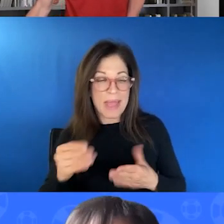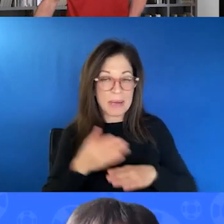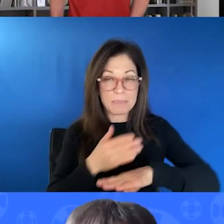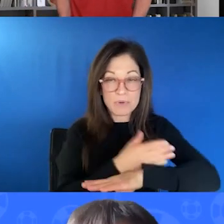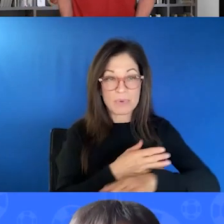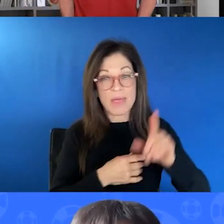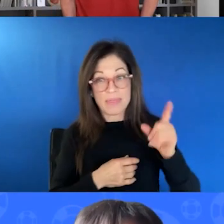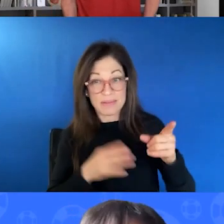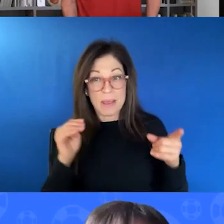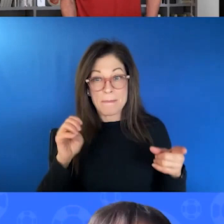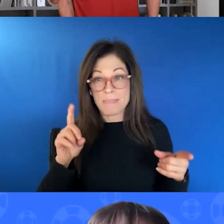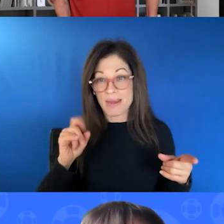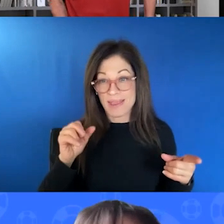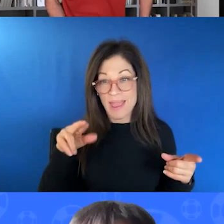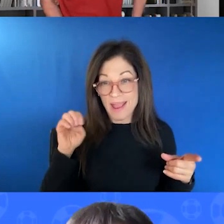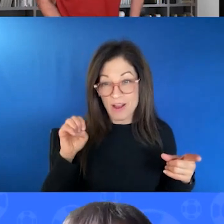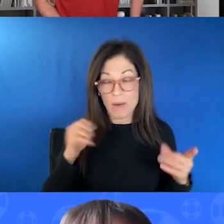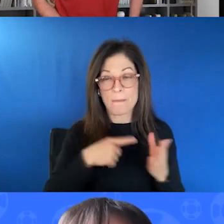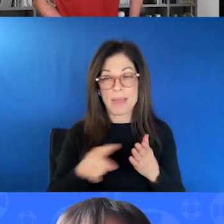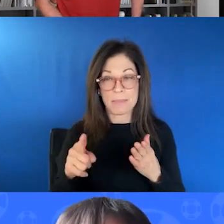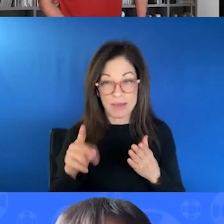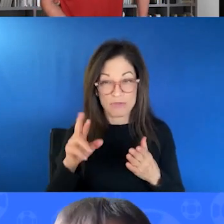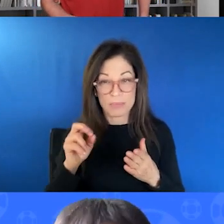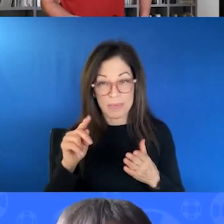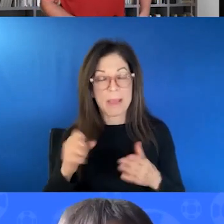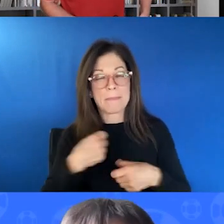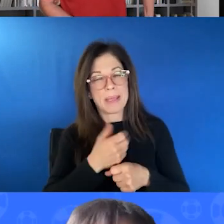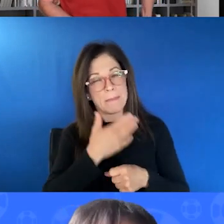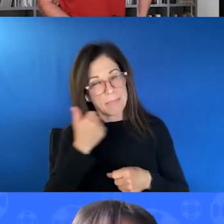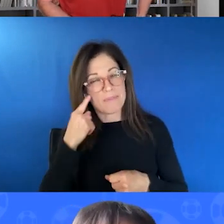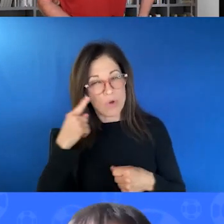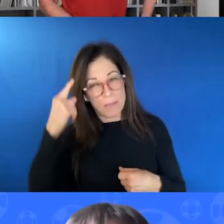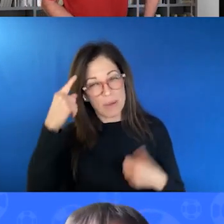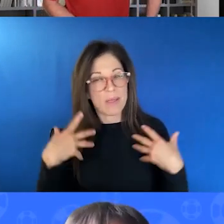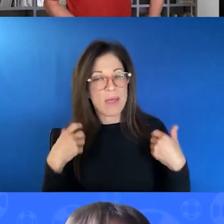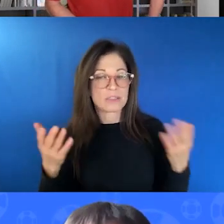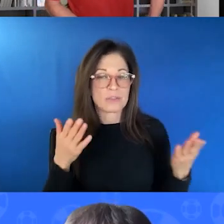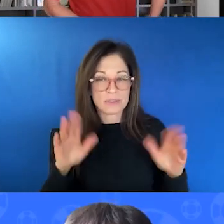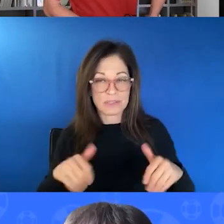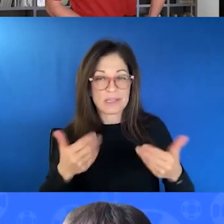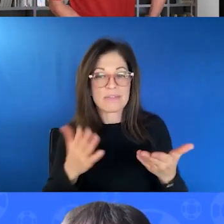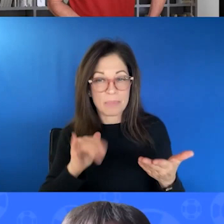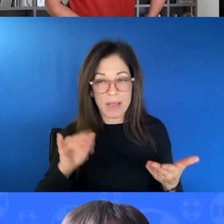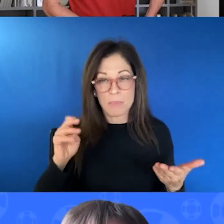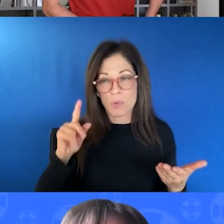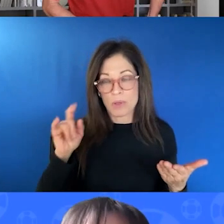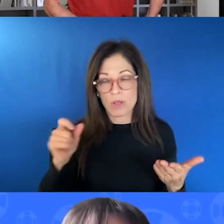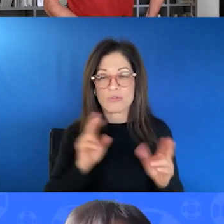MEDICARE RATES THAT ARE DELIVERED BY MOBILE RESPONSE UNITS. I WILL DROP THE